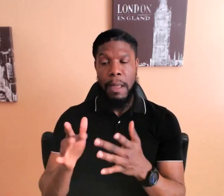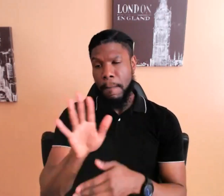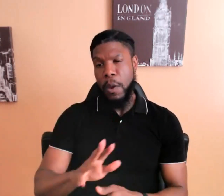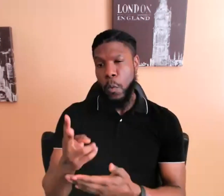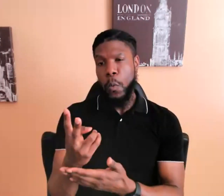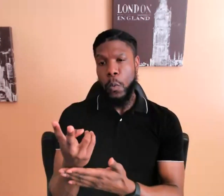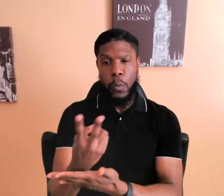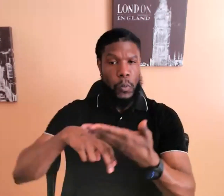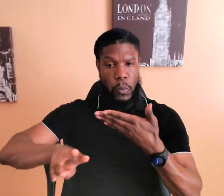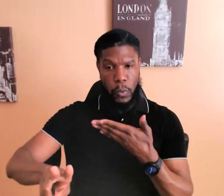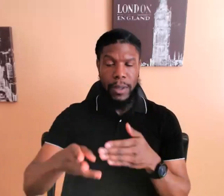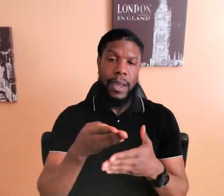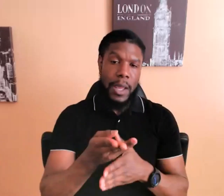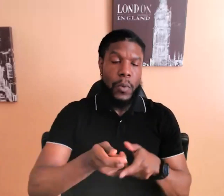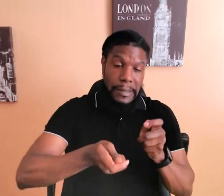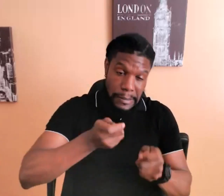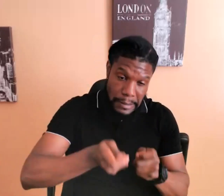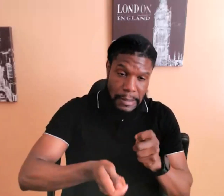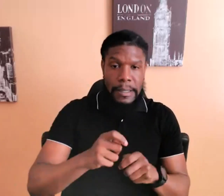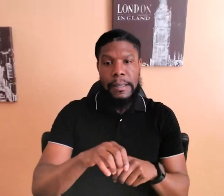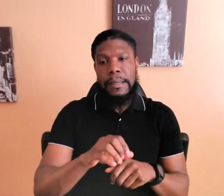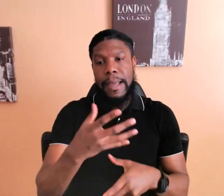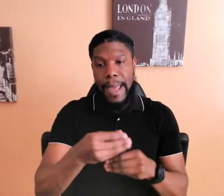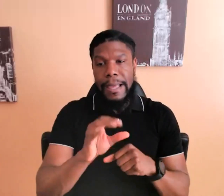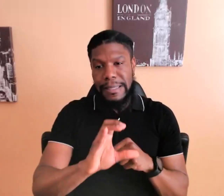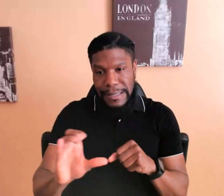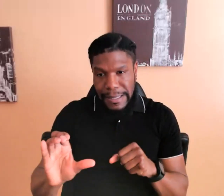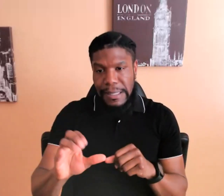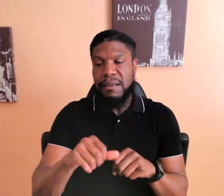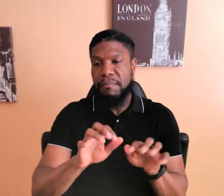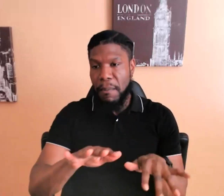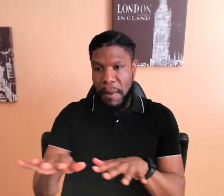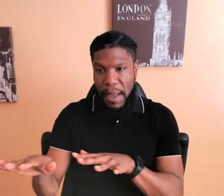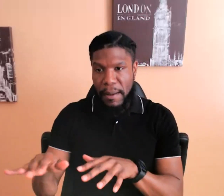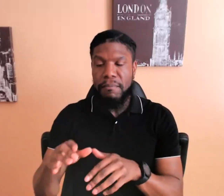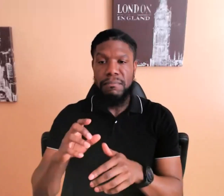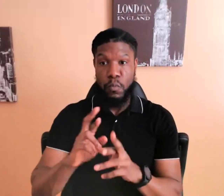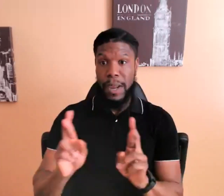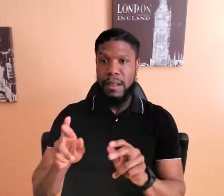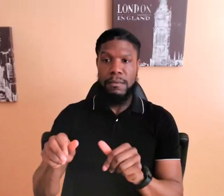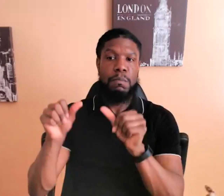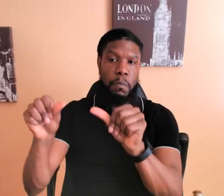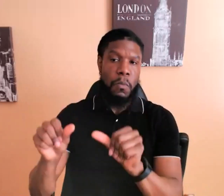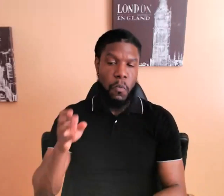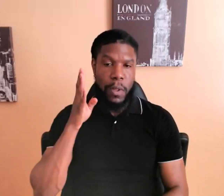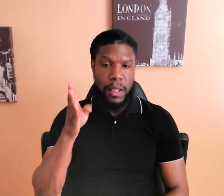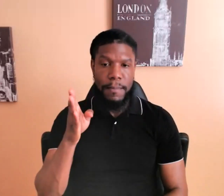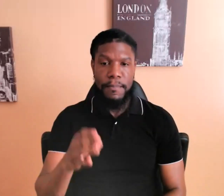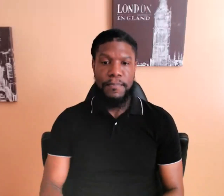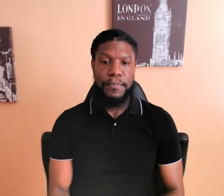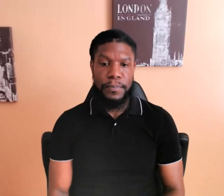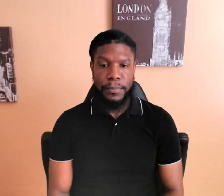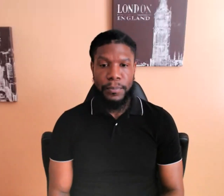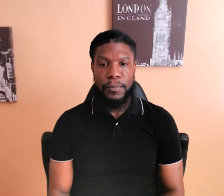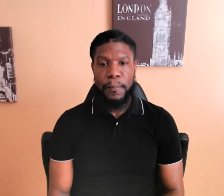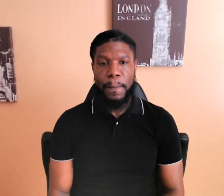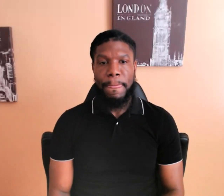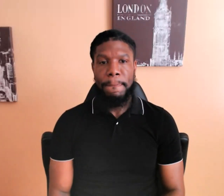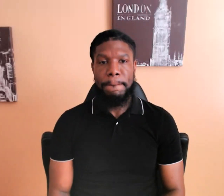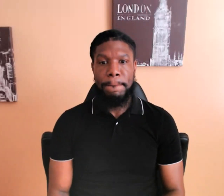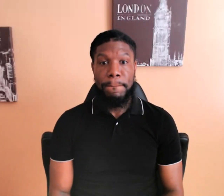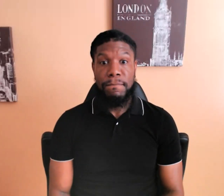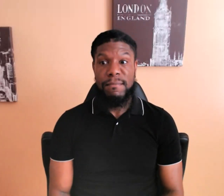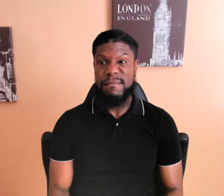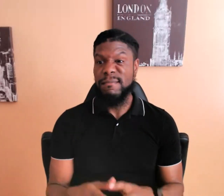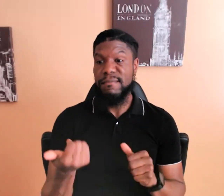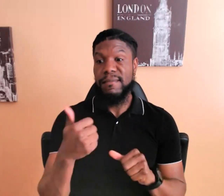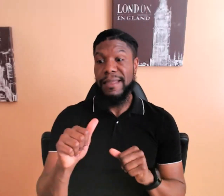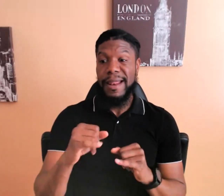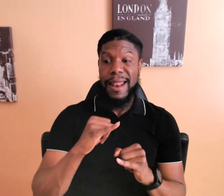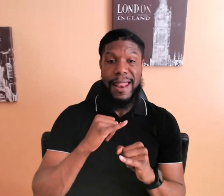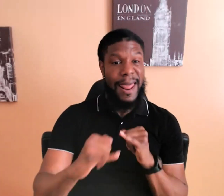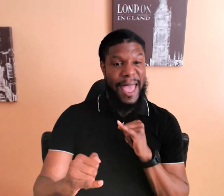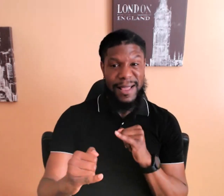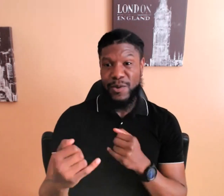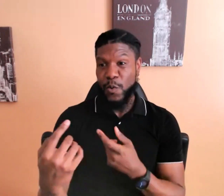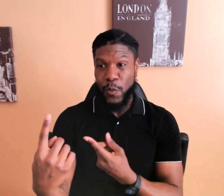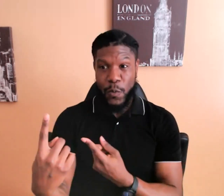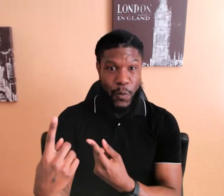edit transcripts, caption, the video, that kind of thing. Any last questions, observations? I think